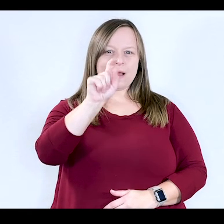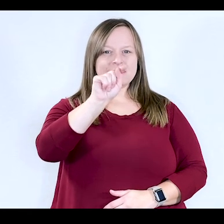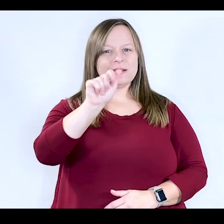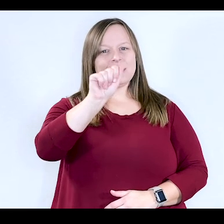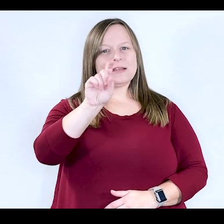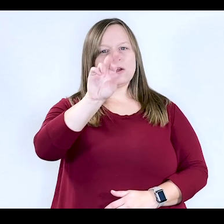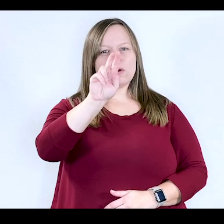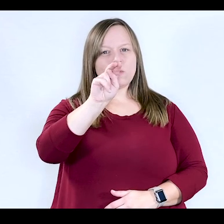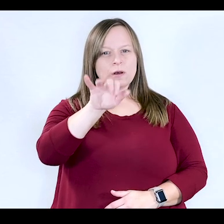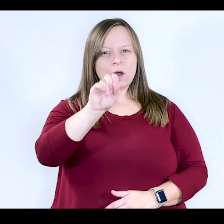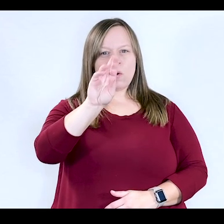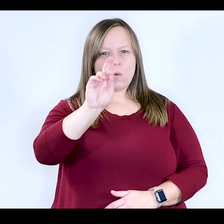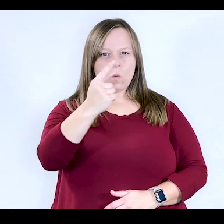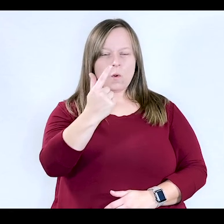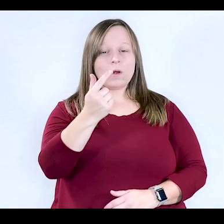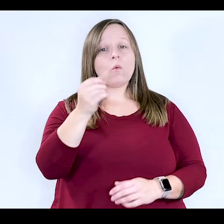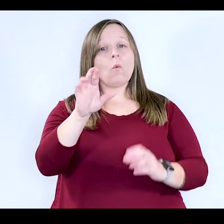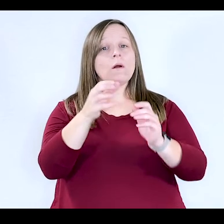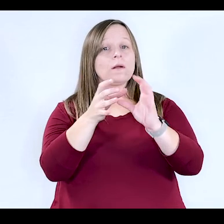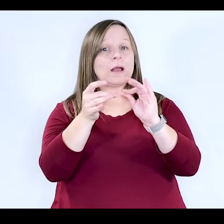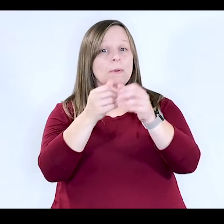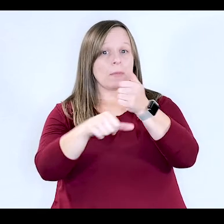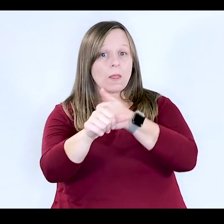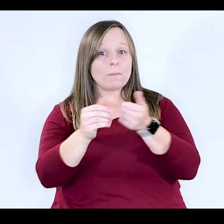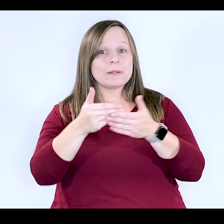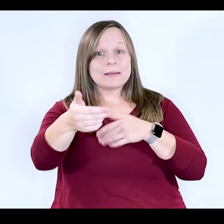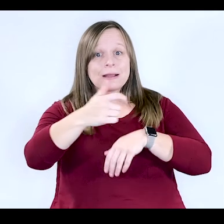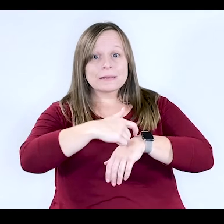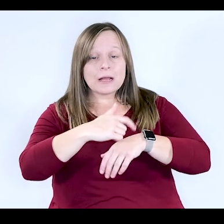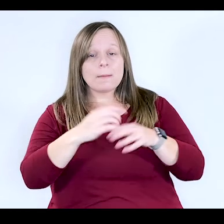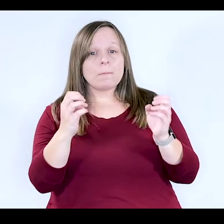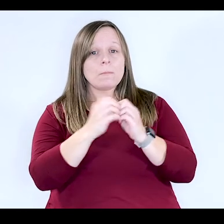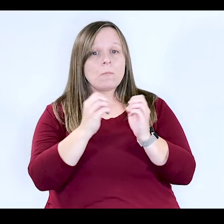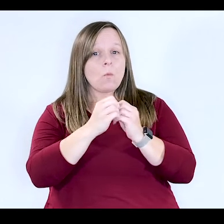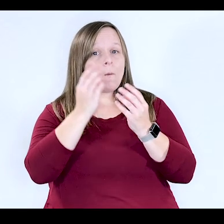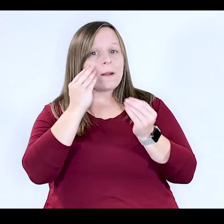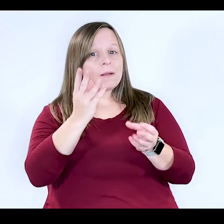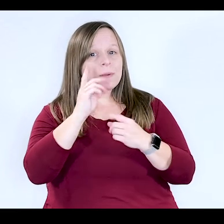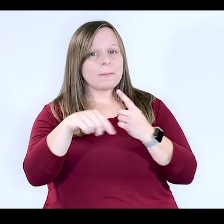or comment below. Tune in next time where we'll bring you more information